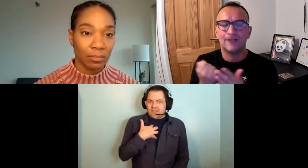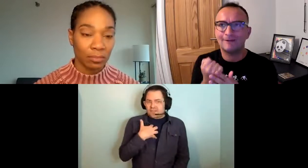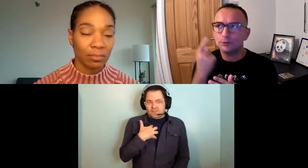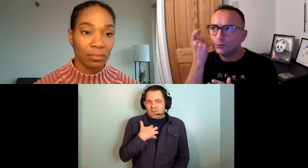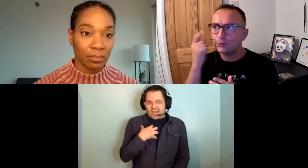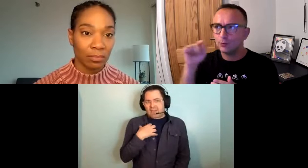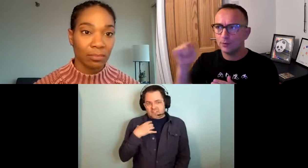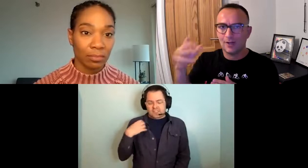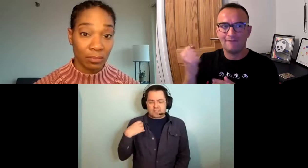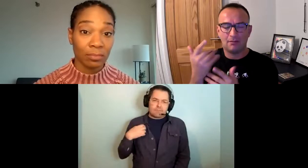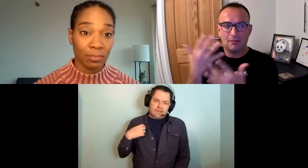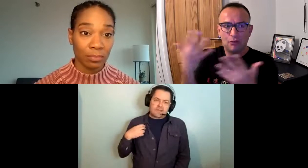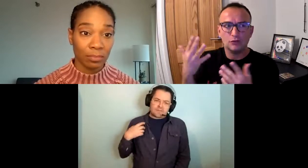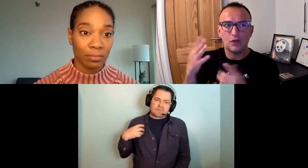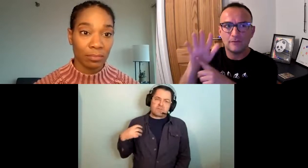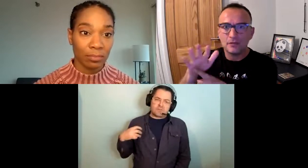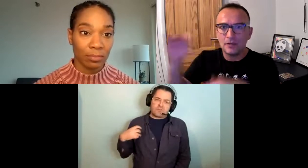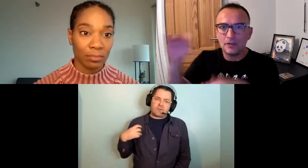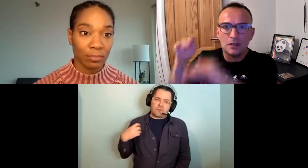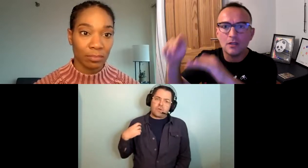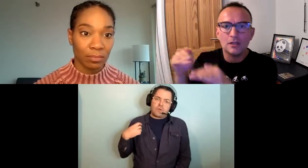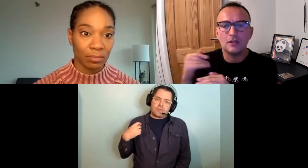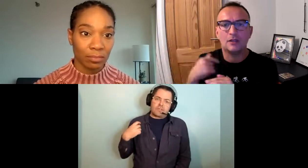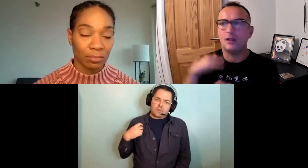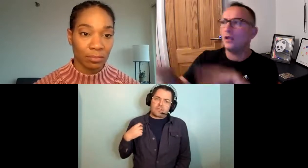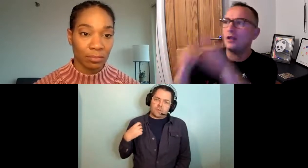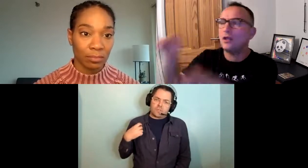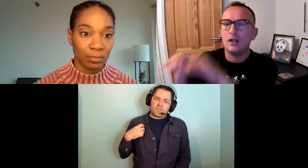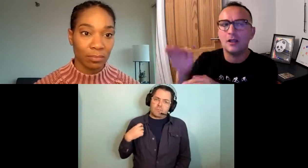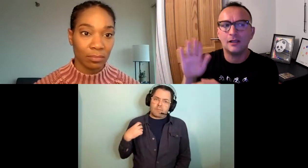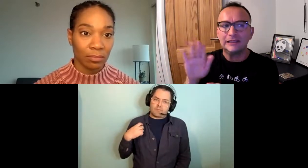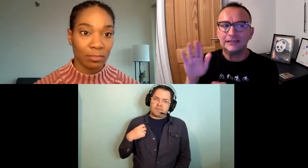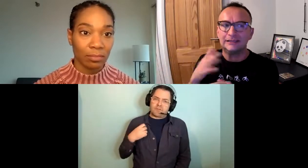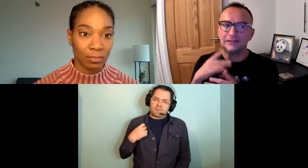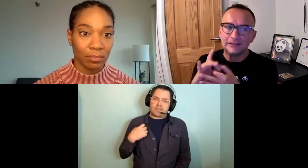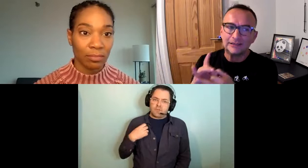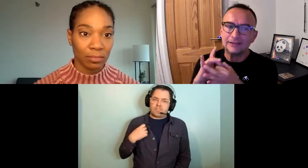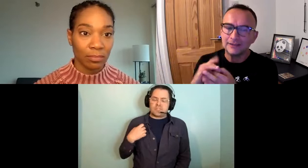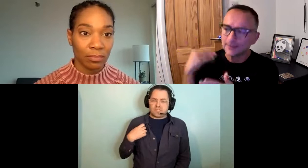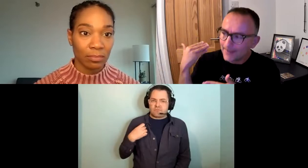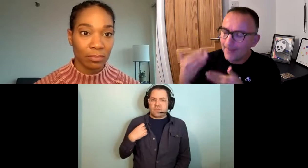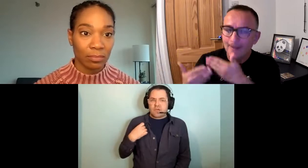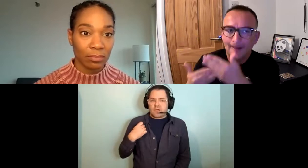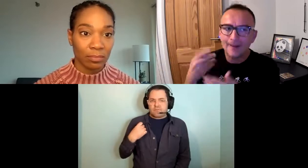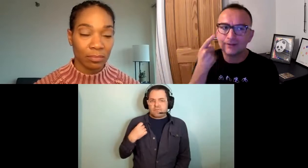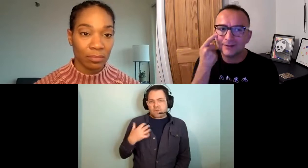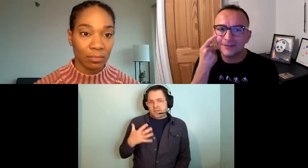year or so and maybe not their priority at the moment, its something we any to have a continuing conversation